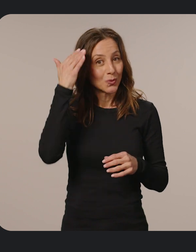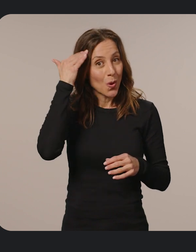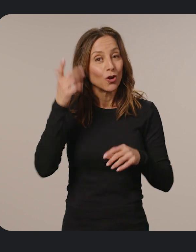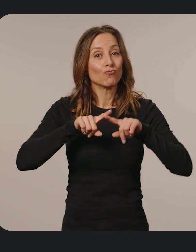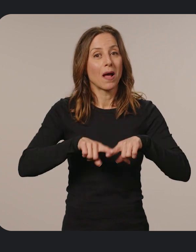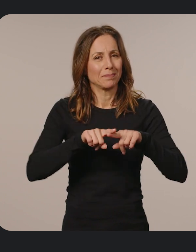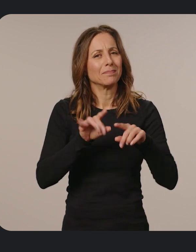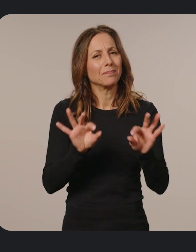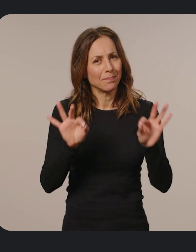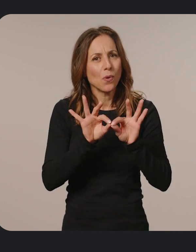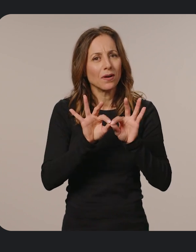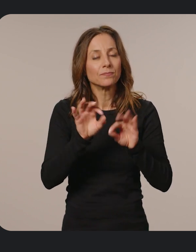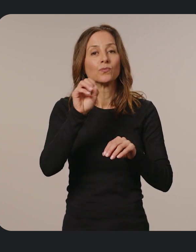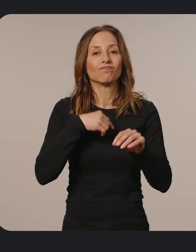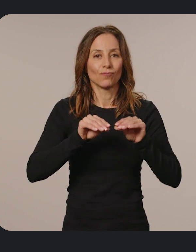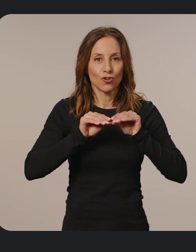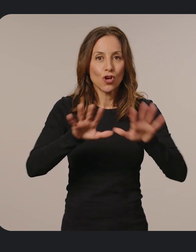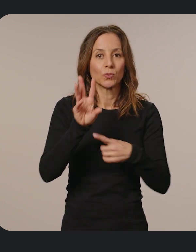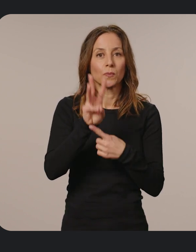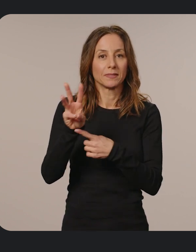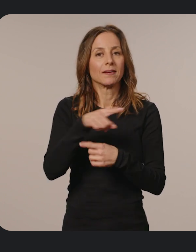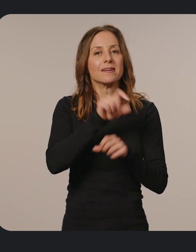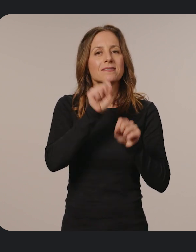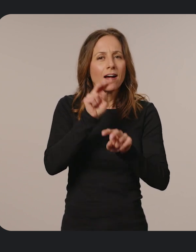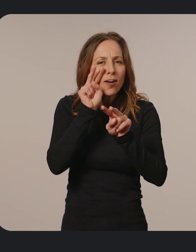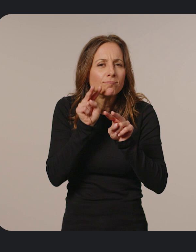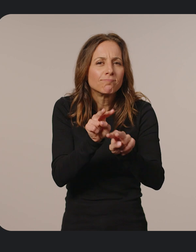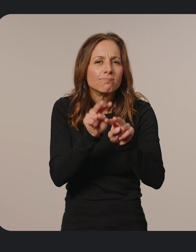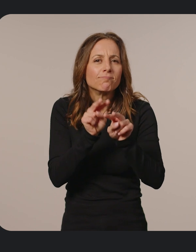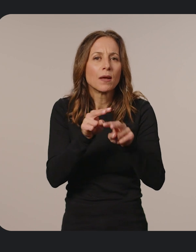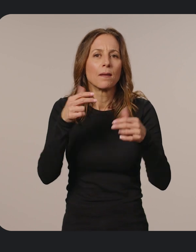We also know reliability is important, so we have also launched a website